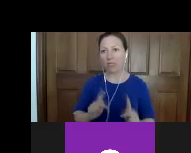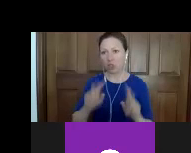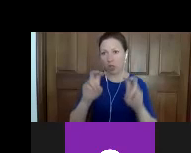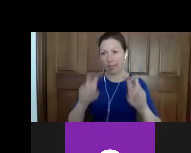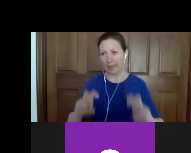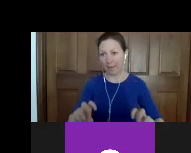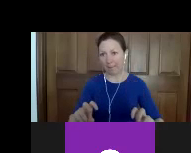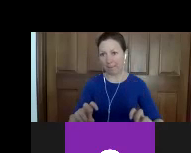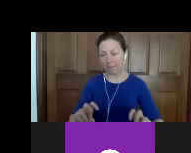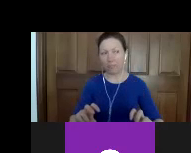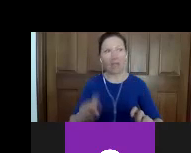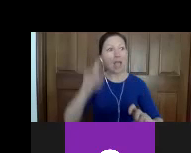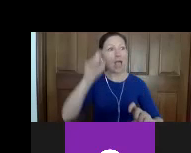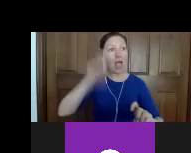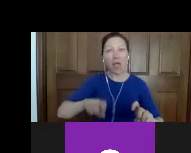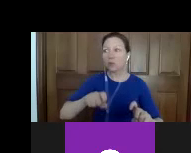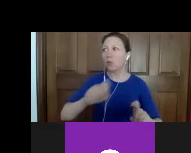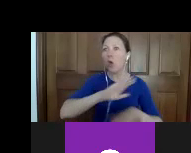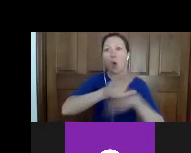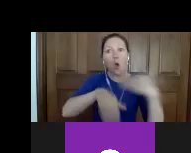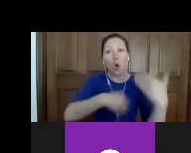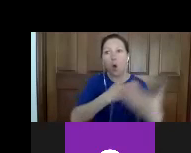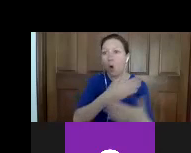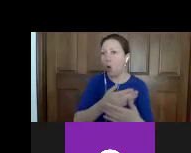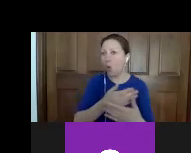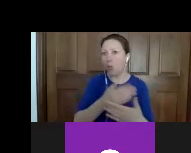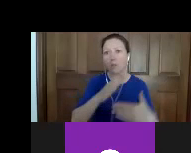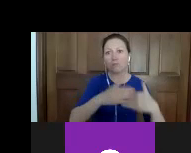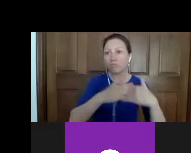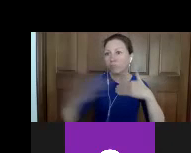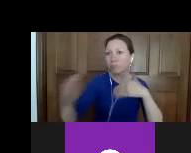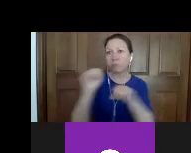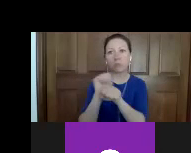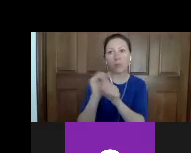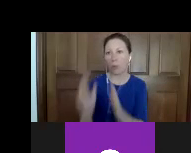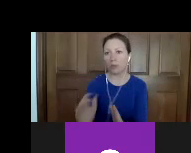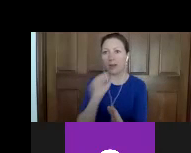to be work related. So for example, if you're going into an office to data entry, it doesn't